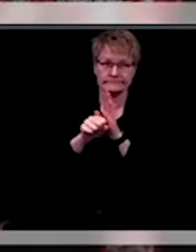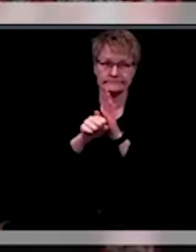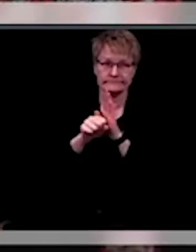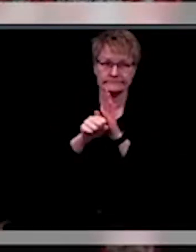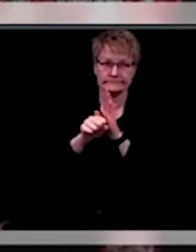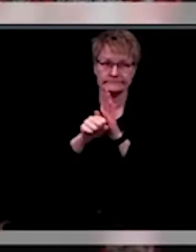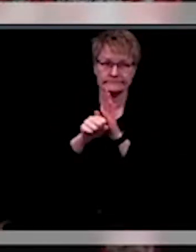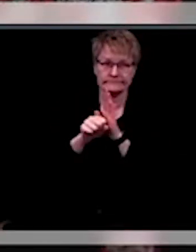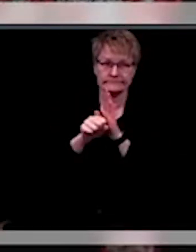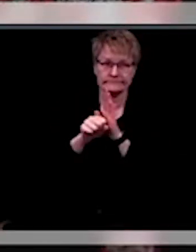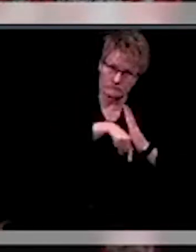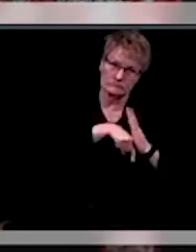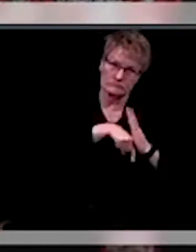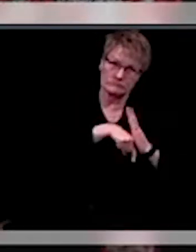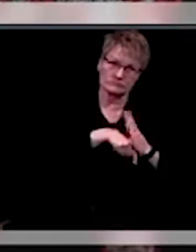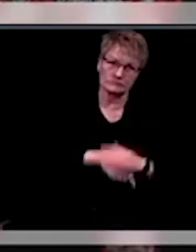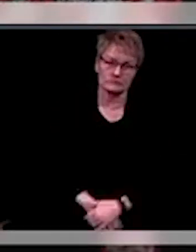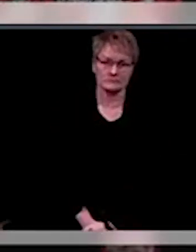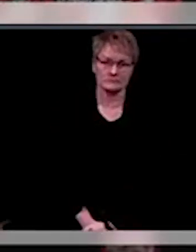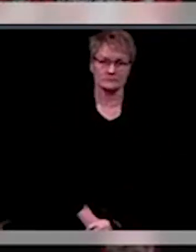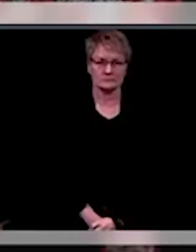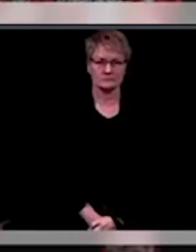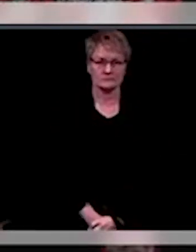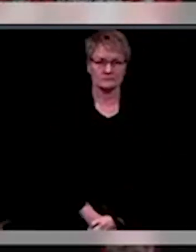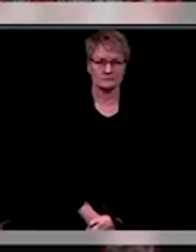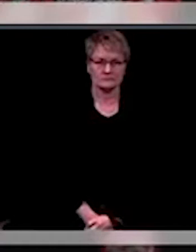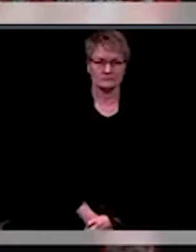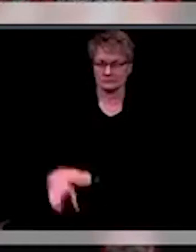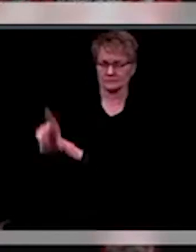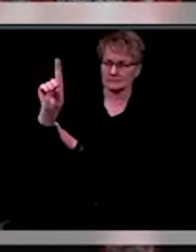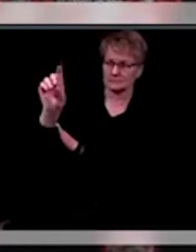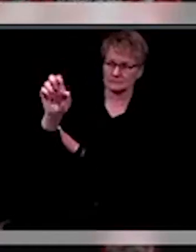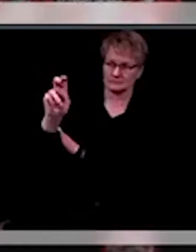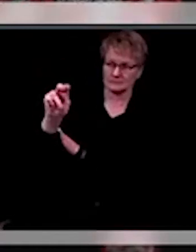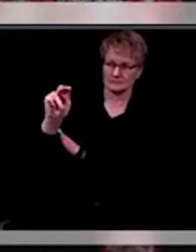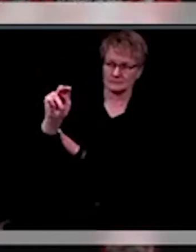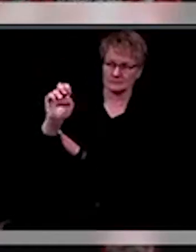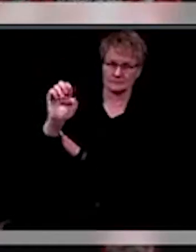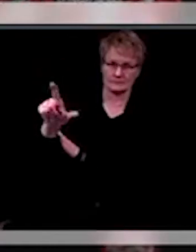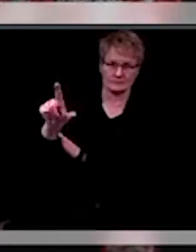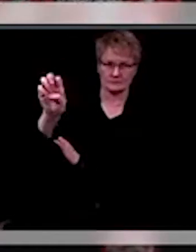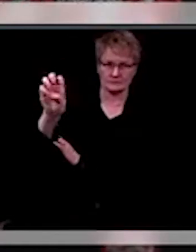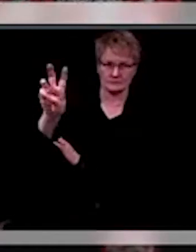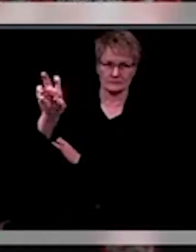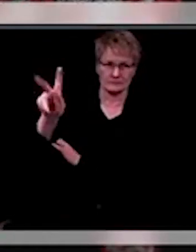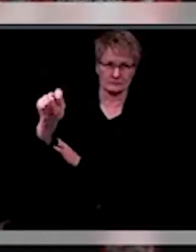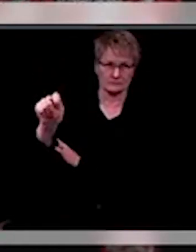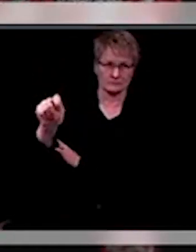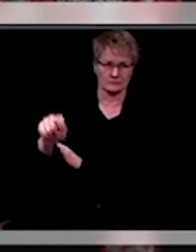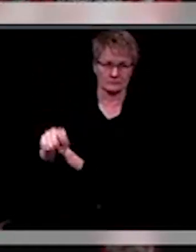I think that one thing I want to add is that the risk of encountering the virus has gone